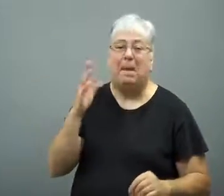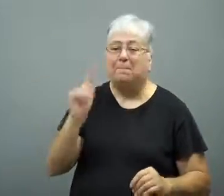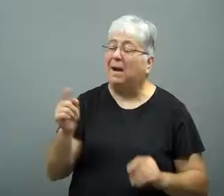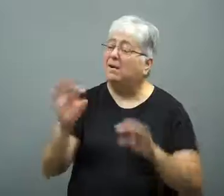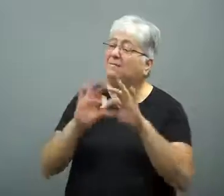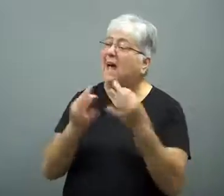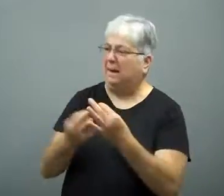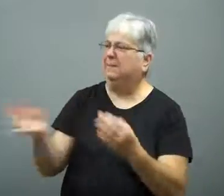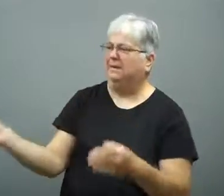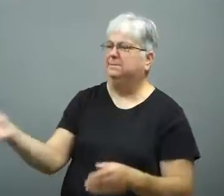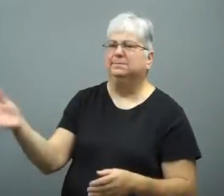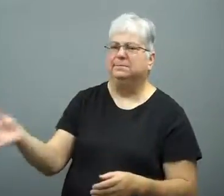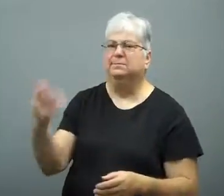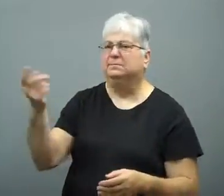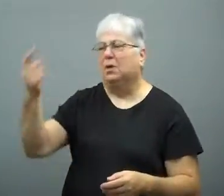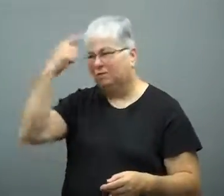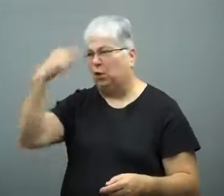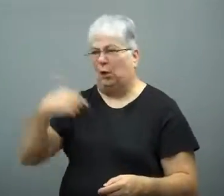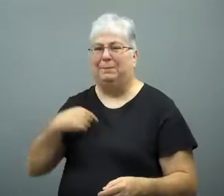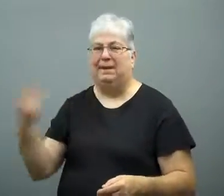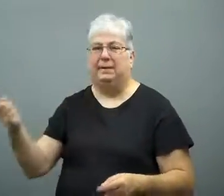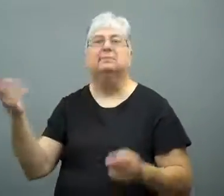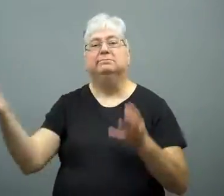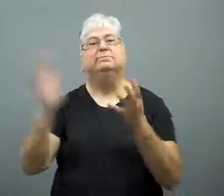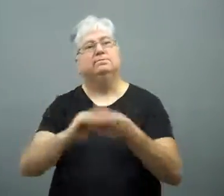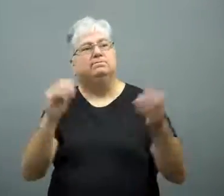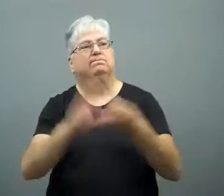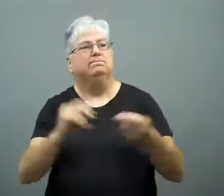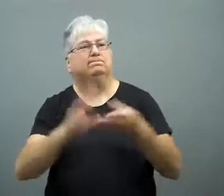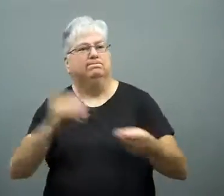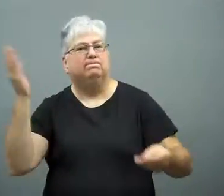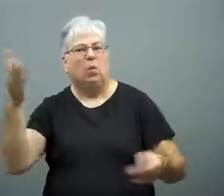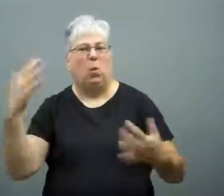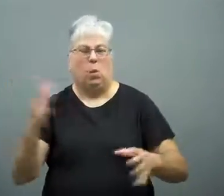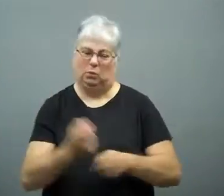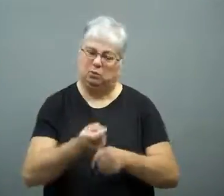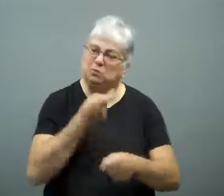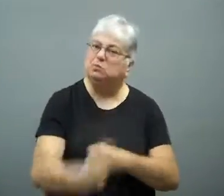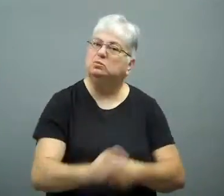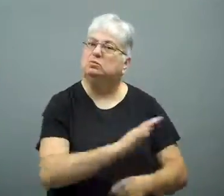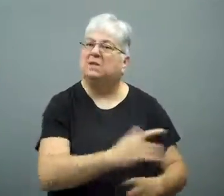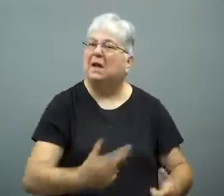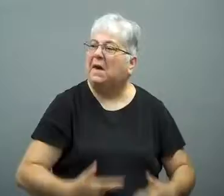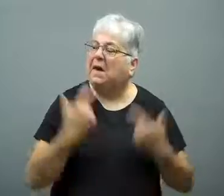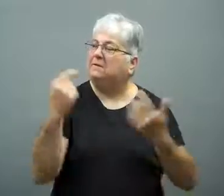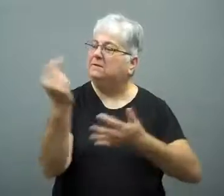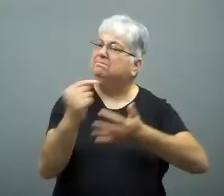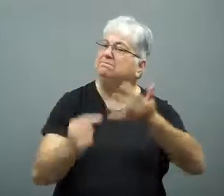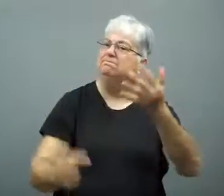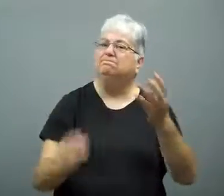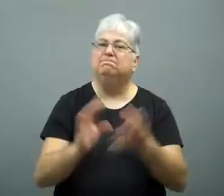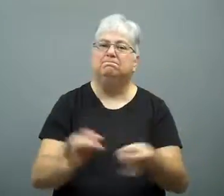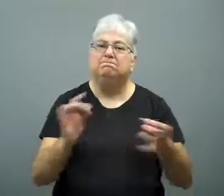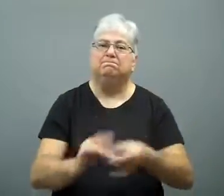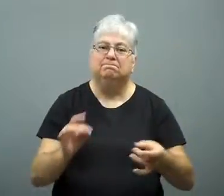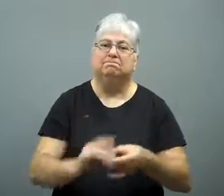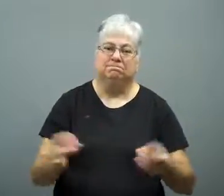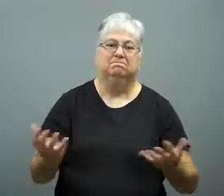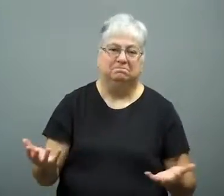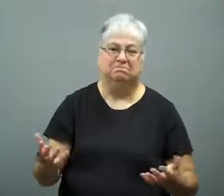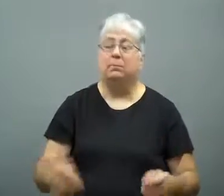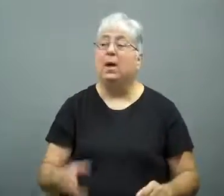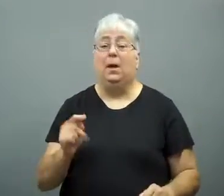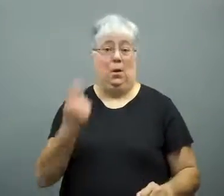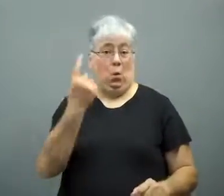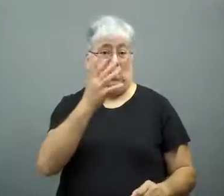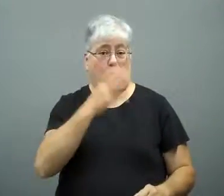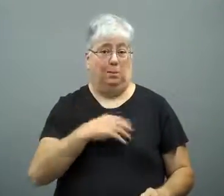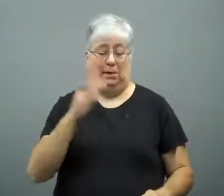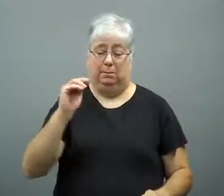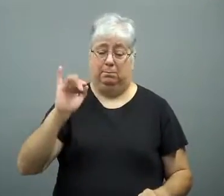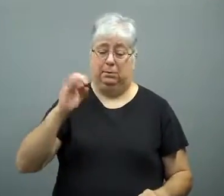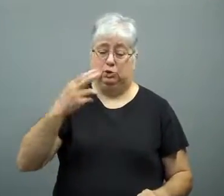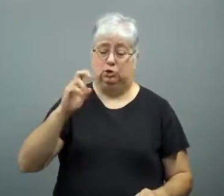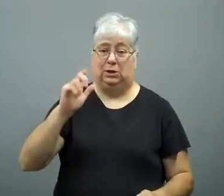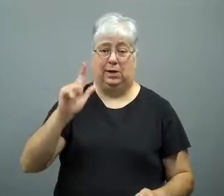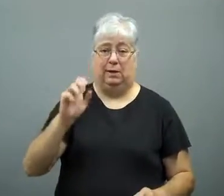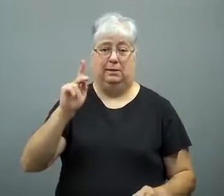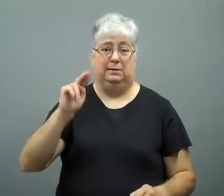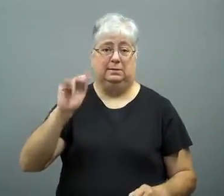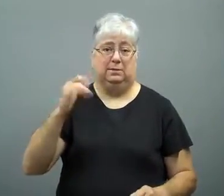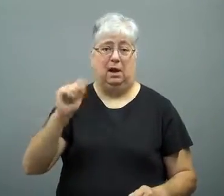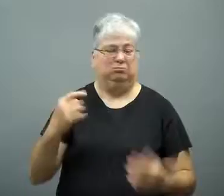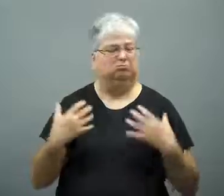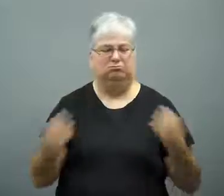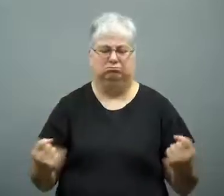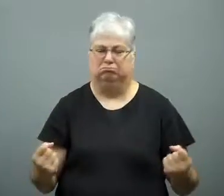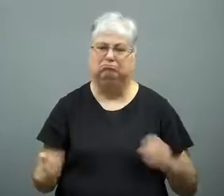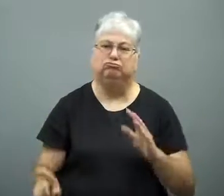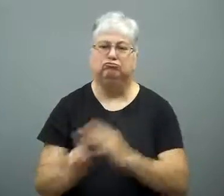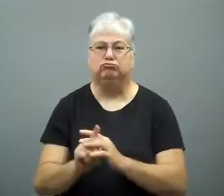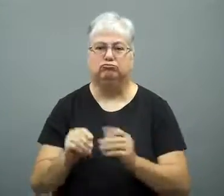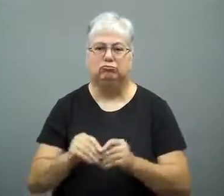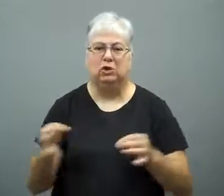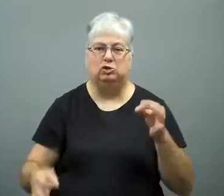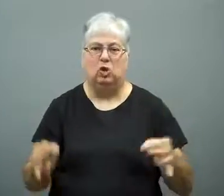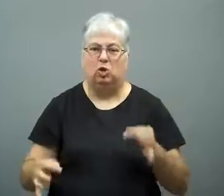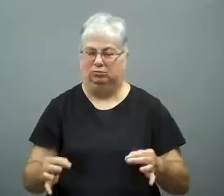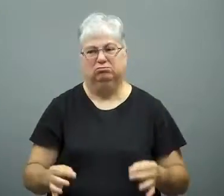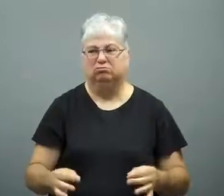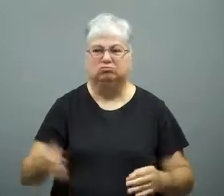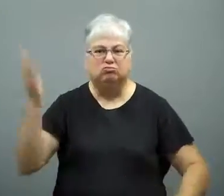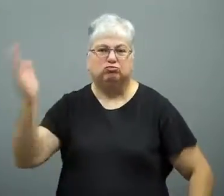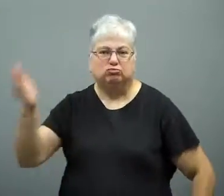They sent family members to speak about the damage done to their lives.